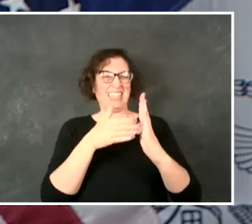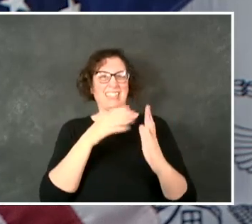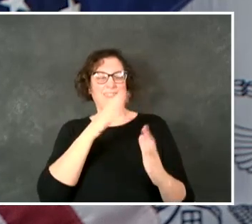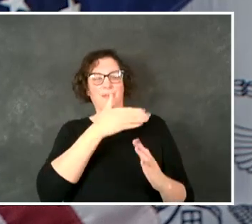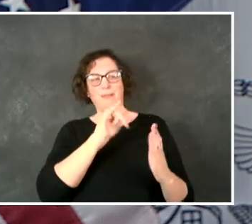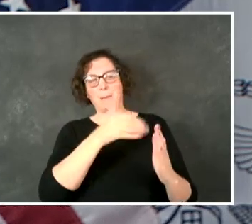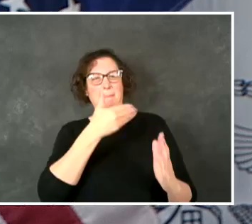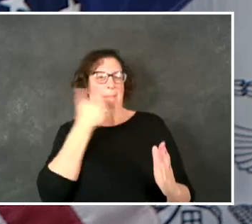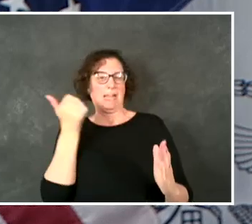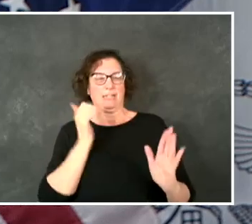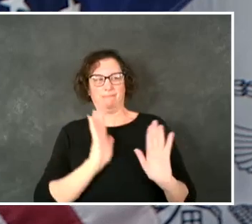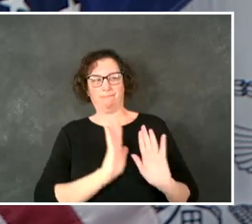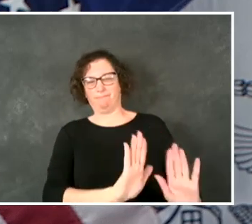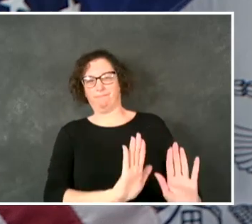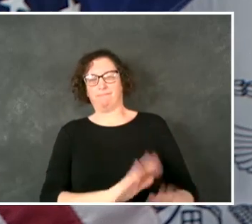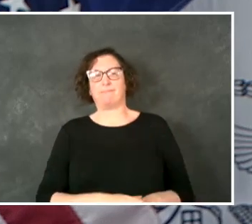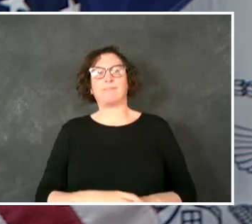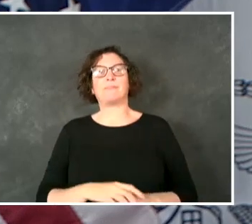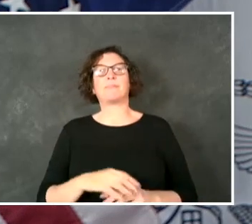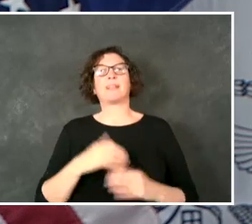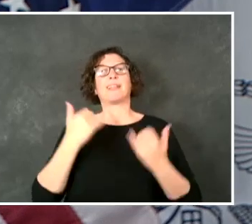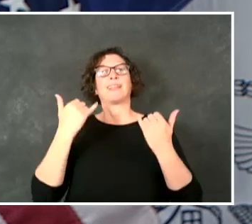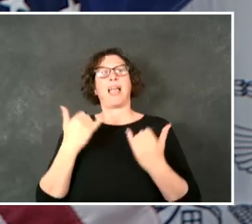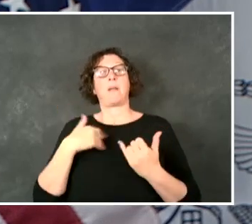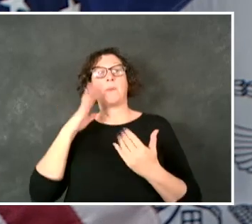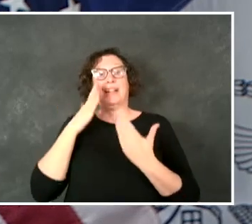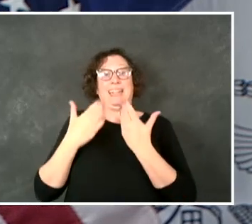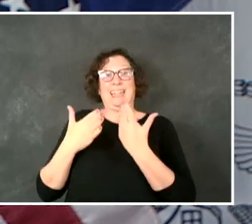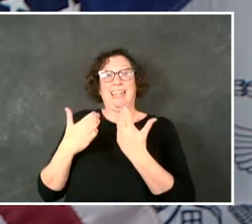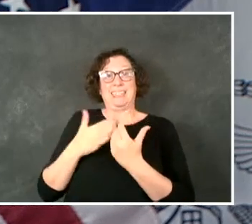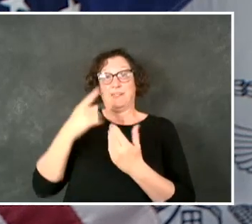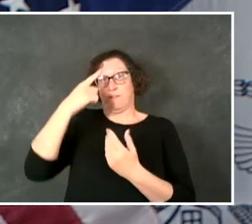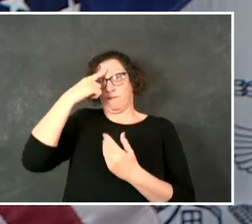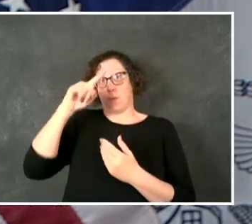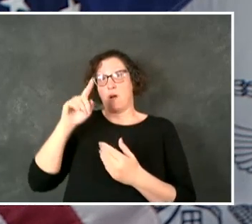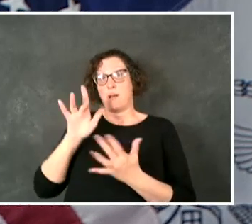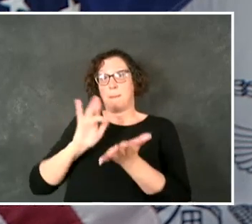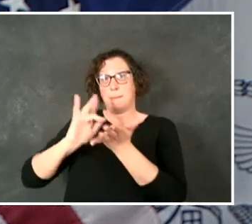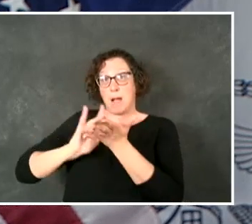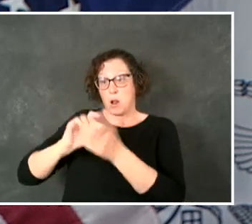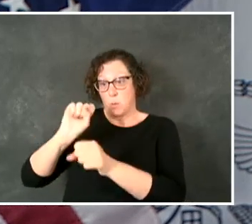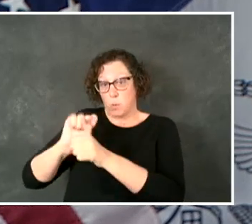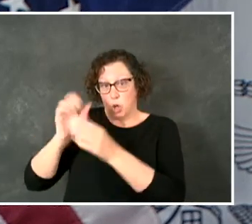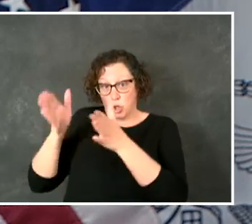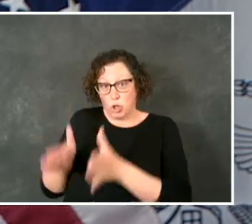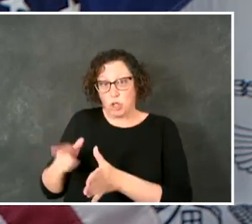FASTER. IT 'SGNGOI TO ROPTCTE URO HEALTH CARE WORKERS MORE. IT'S GOING TO BE A BETTER EXPERIENCE FOR EVERY ONE TO GET